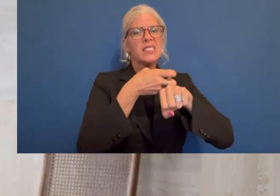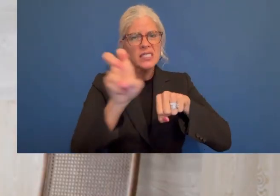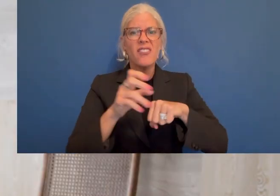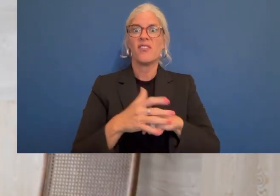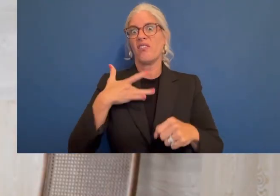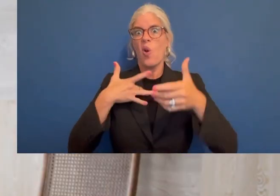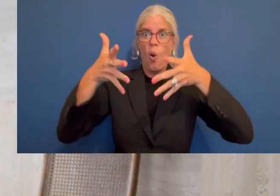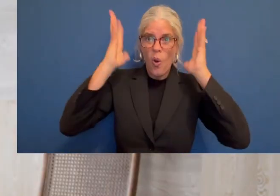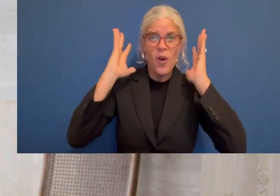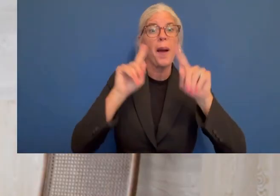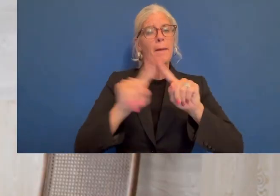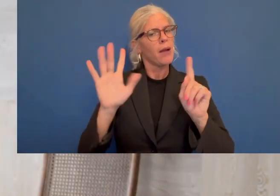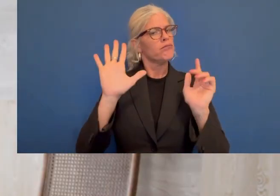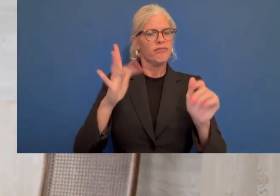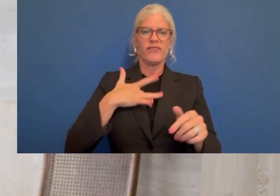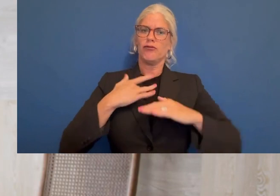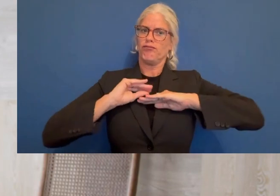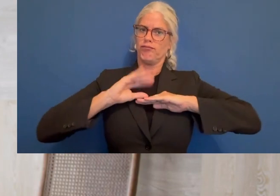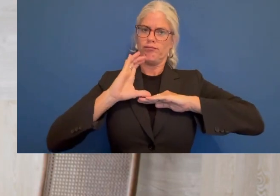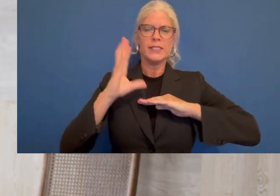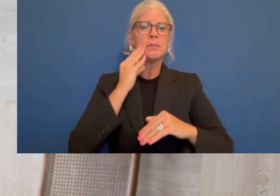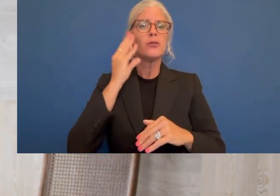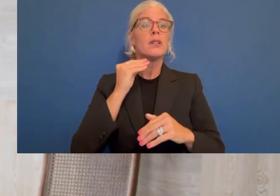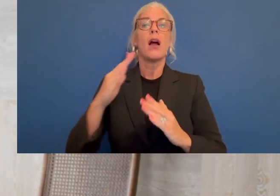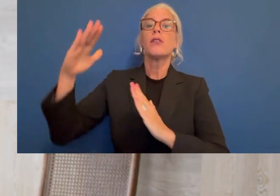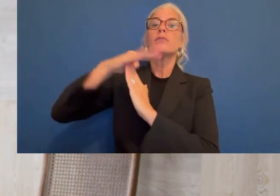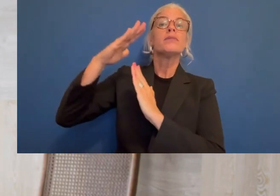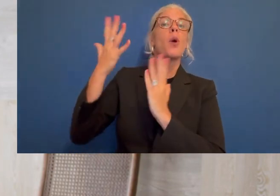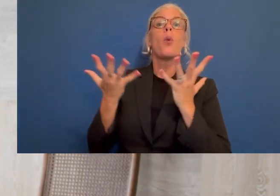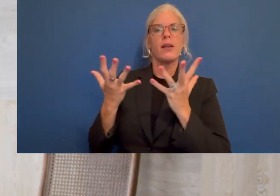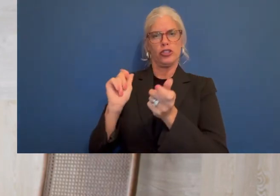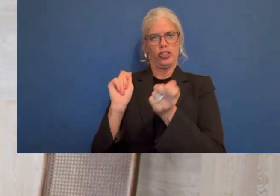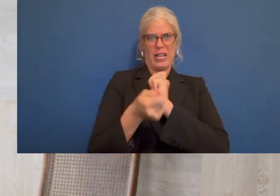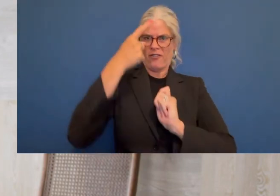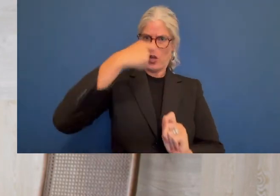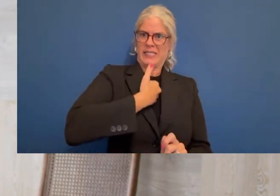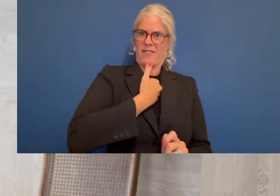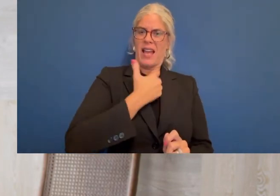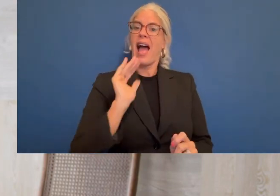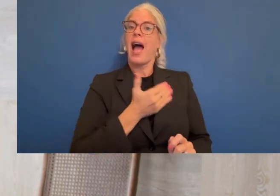and feel overwhelming, but it can also be an empowering experience that ultimately leads to change for yourself